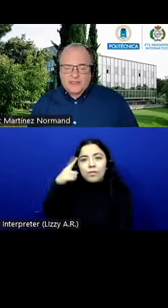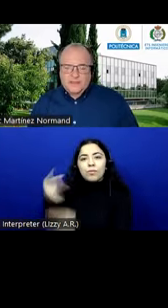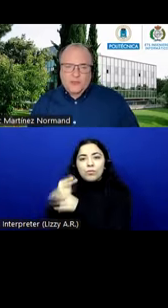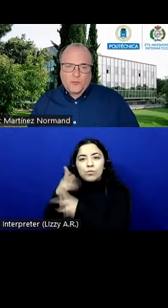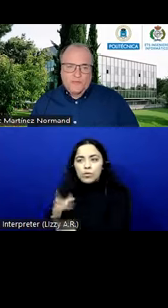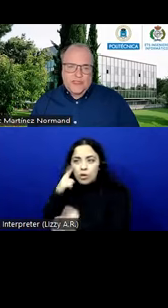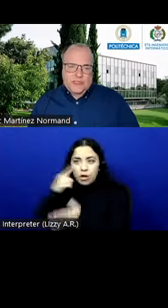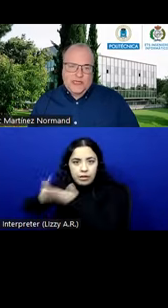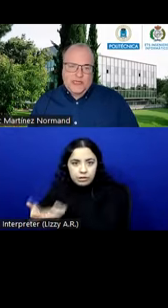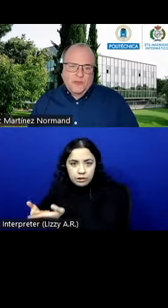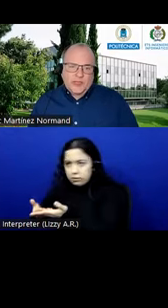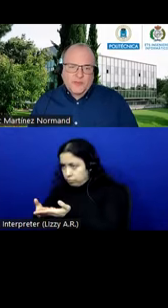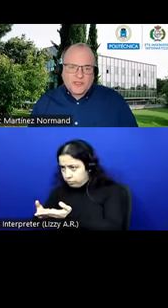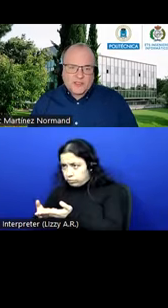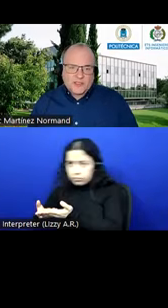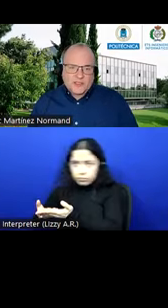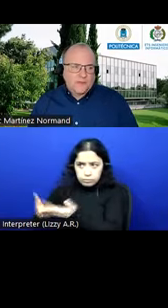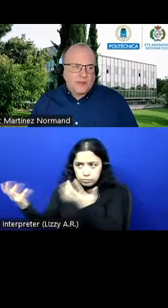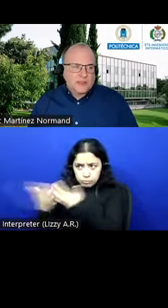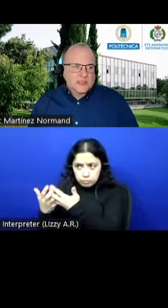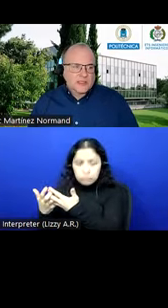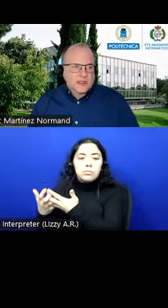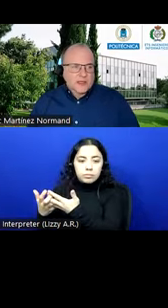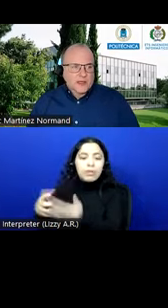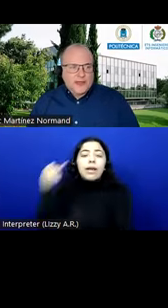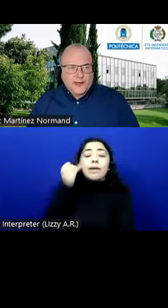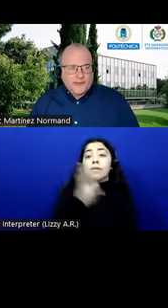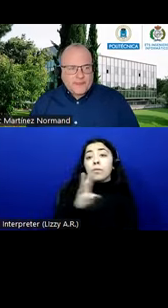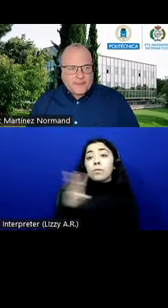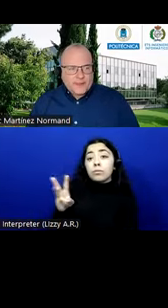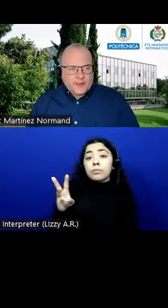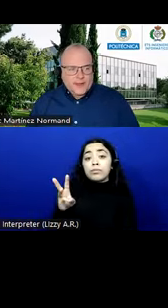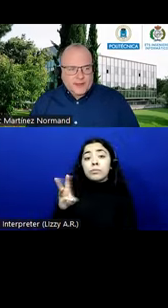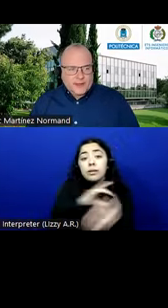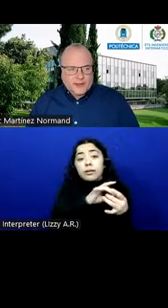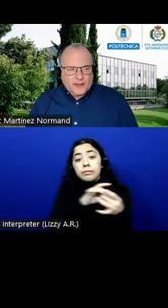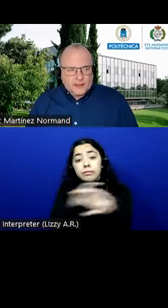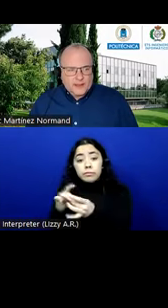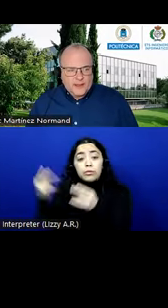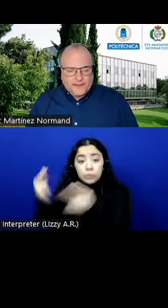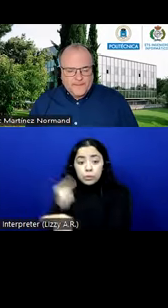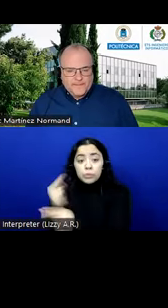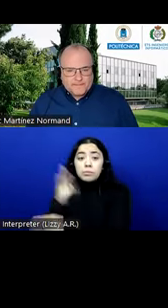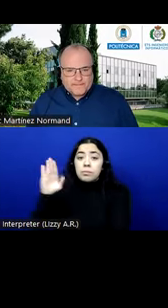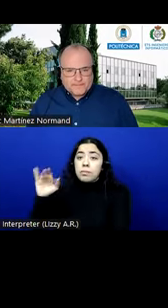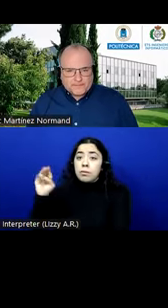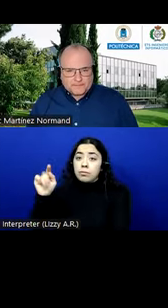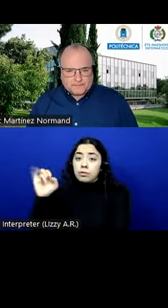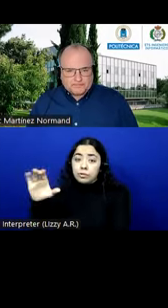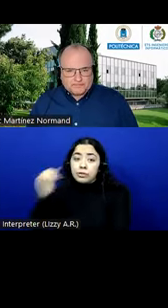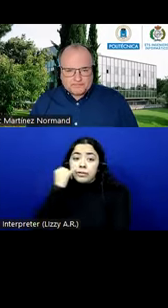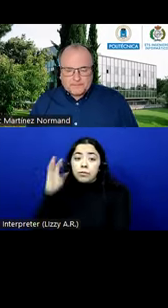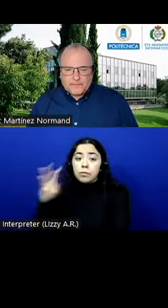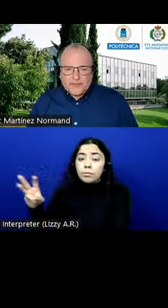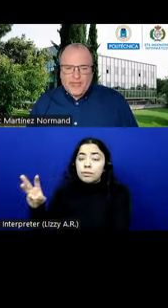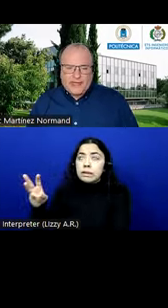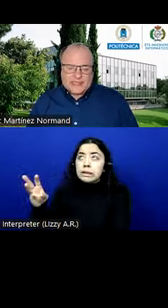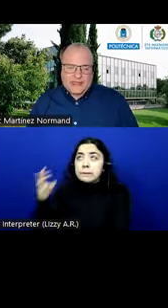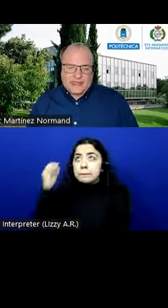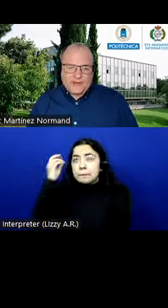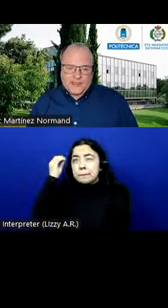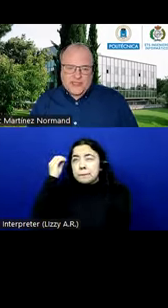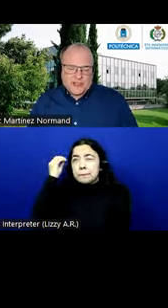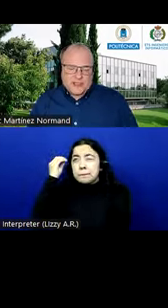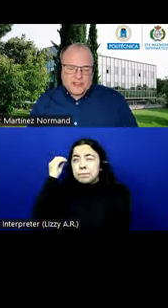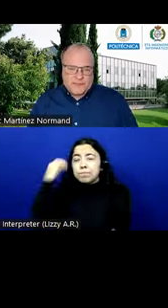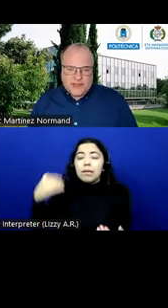if the web is dealing with biometrics or if the web is an authentication-based